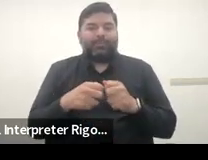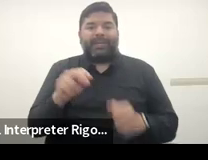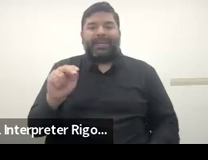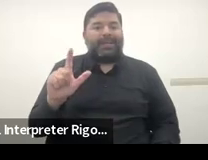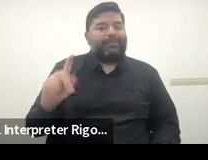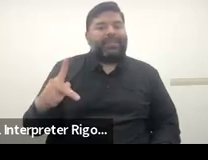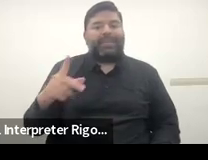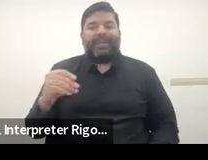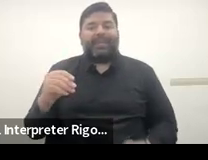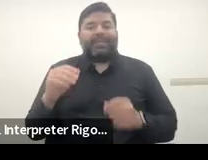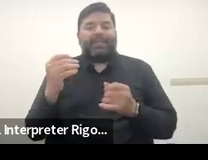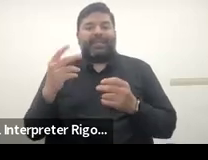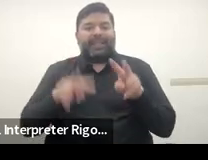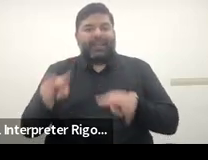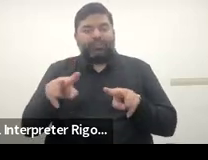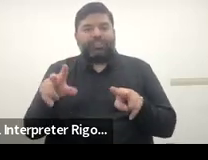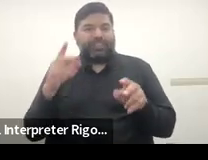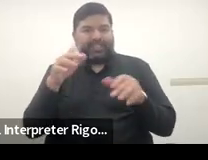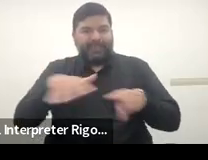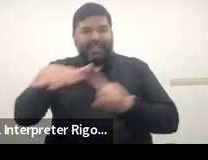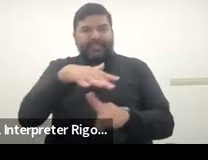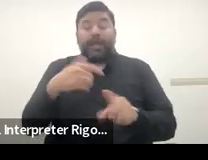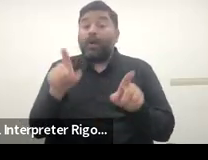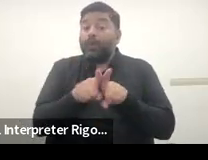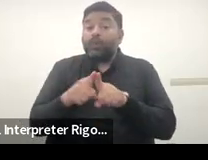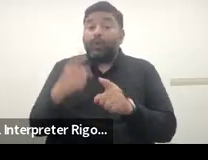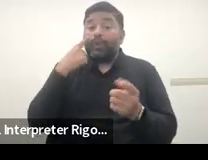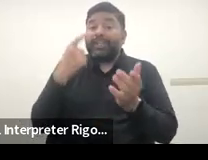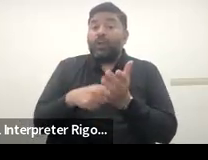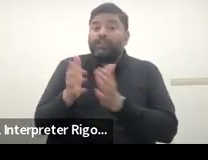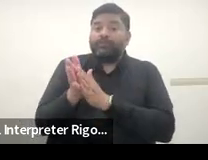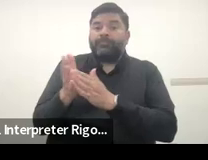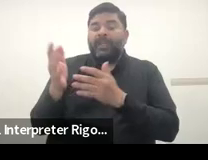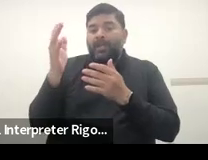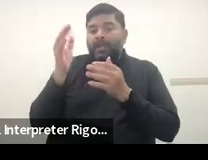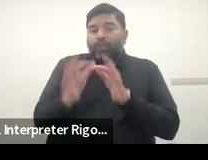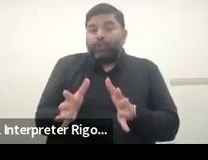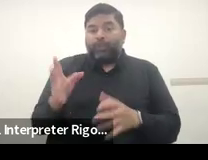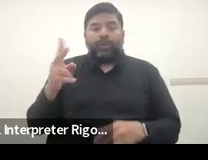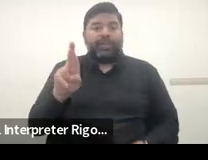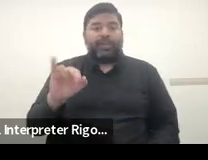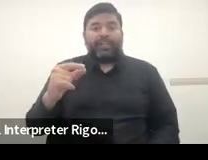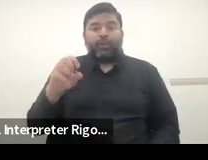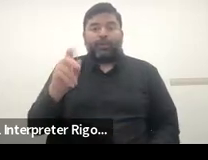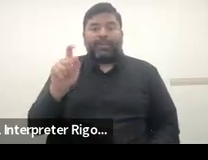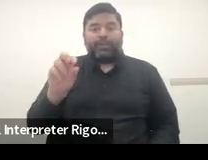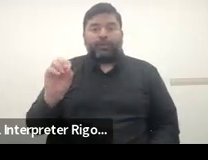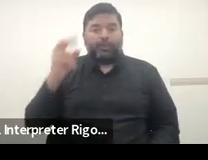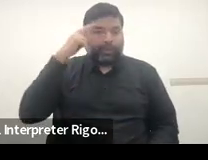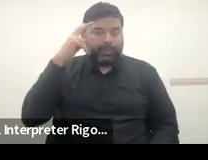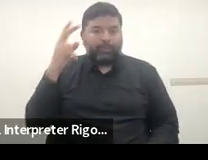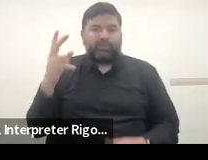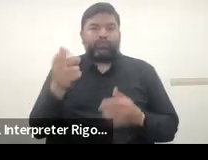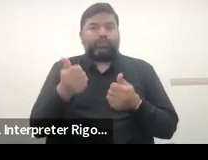want to acknowledge Rigoberto who is providing ASL interpretation including everything I say